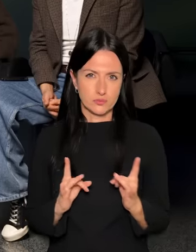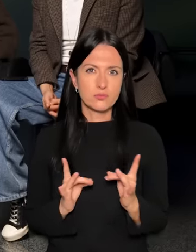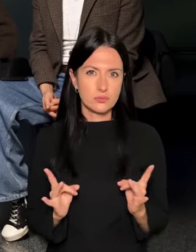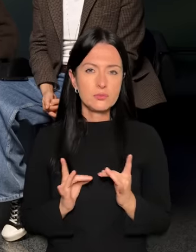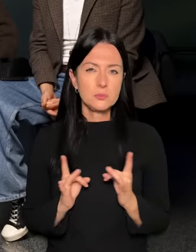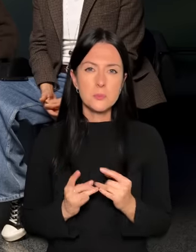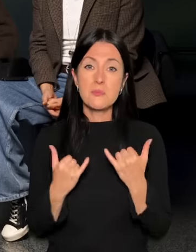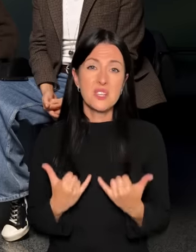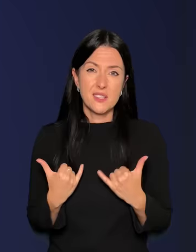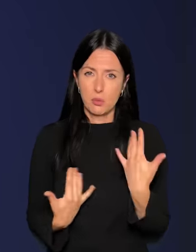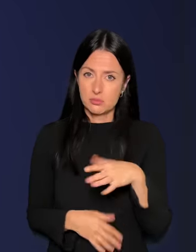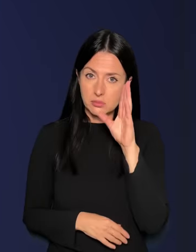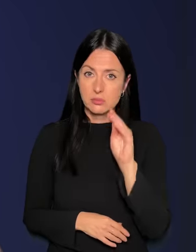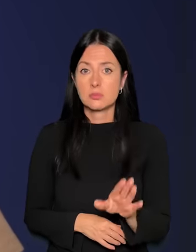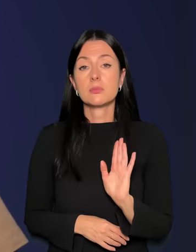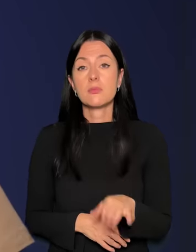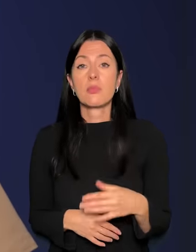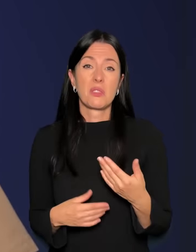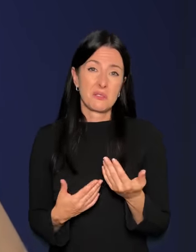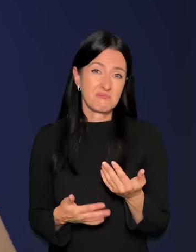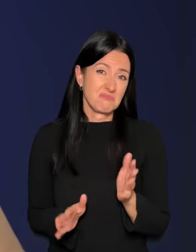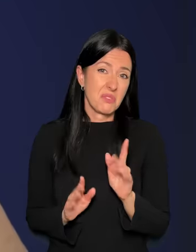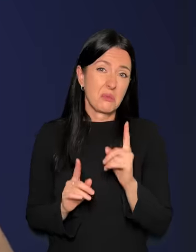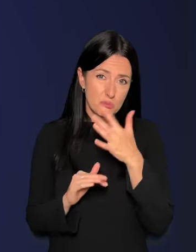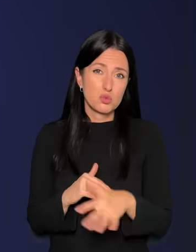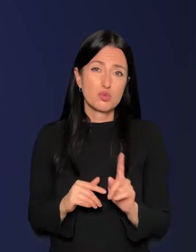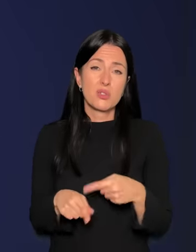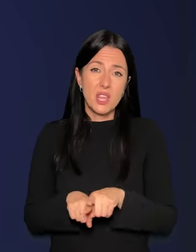At first, it bothered me, but now I don't pay attention to it. I understand what children are like,